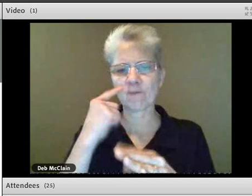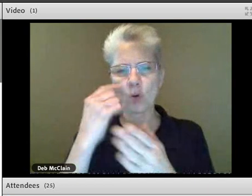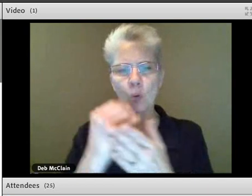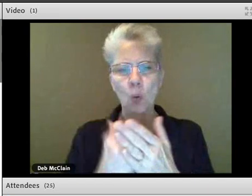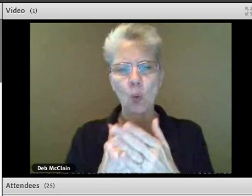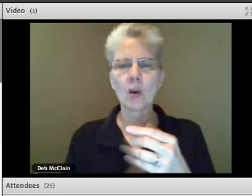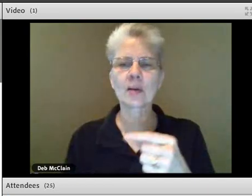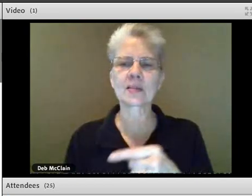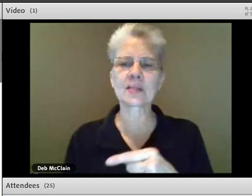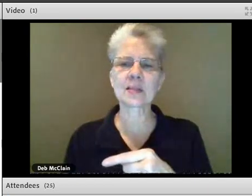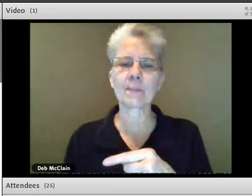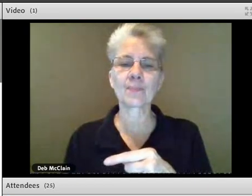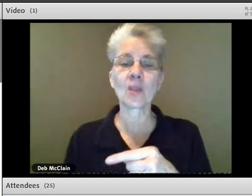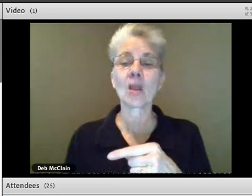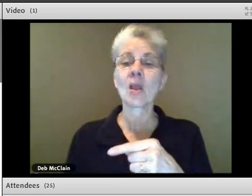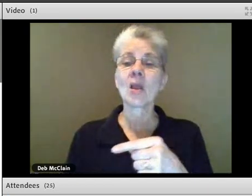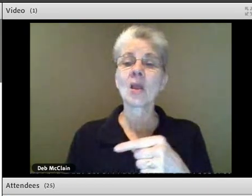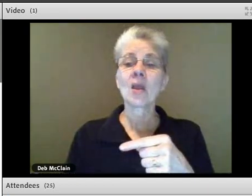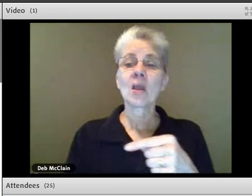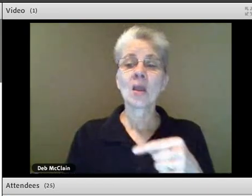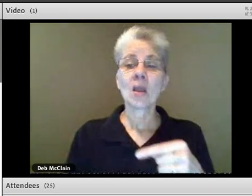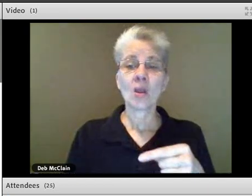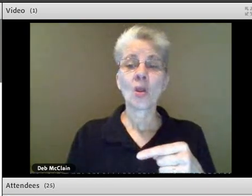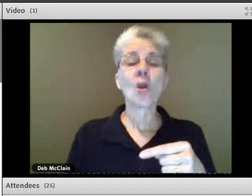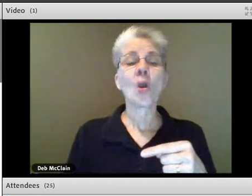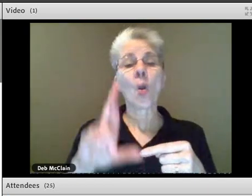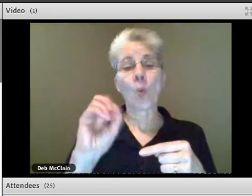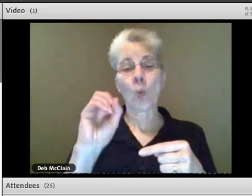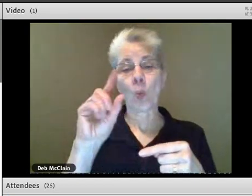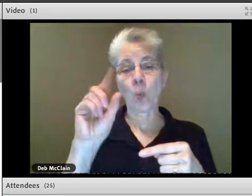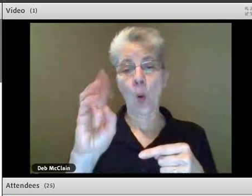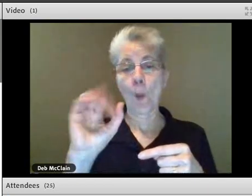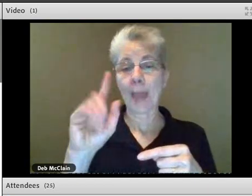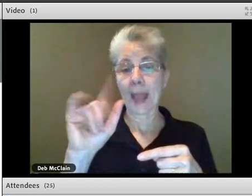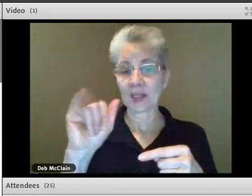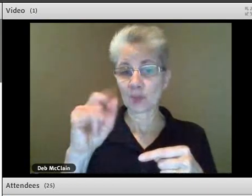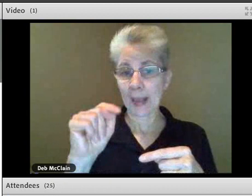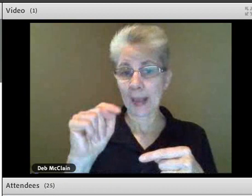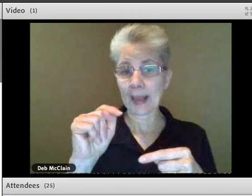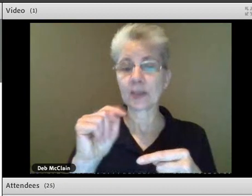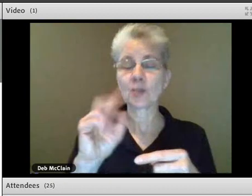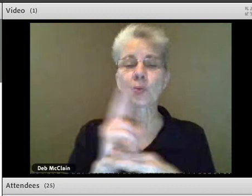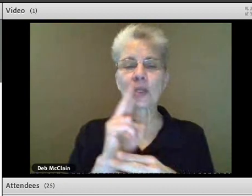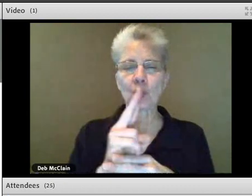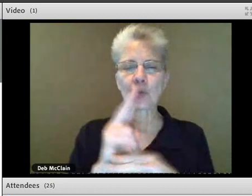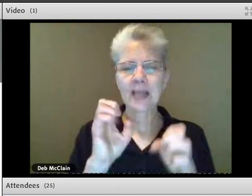Lastly is your role management. You can utilize the educational pieces of learning management system to train